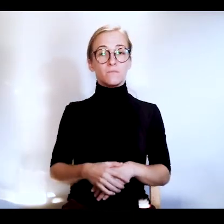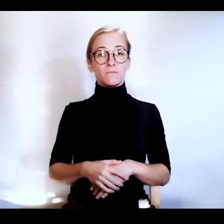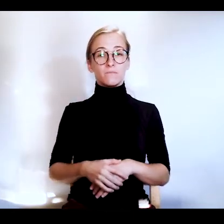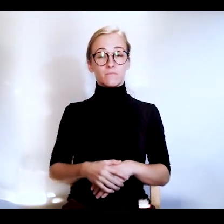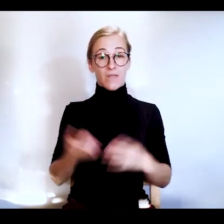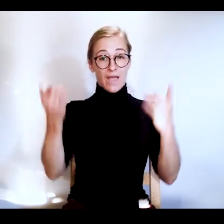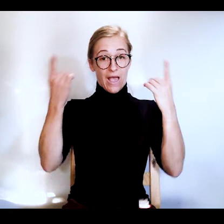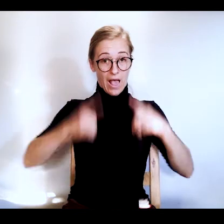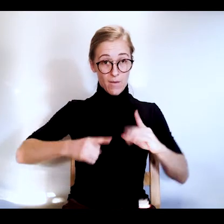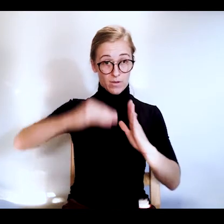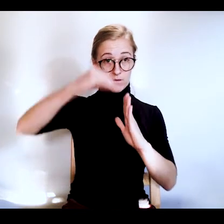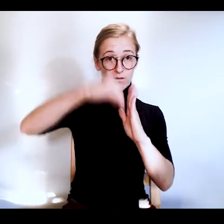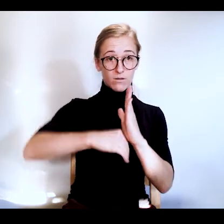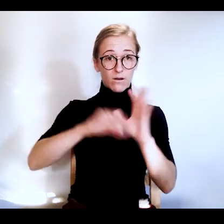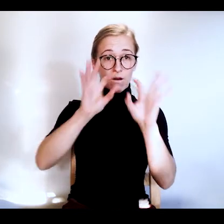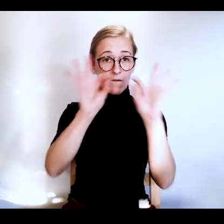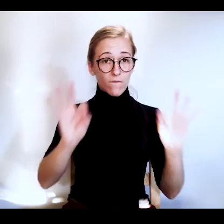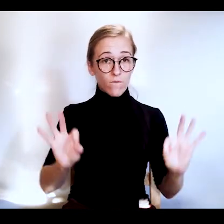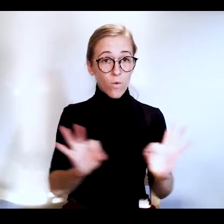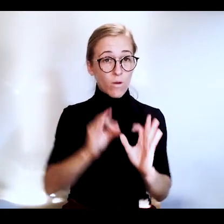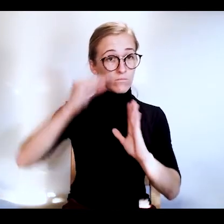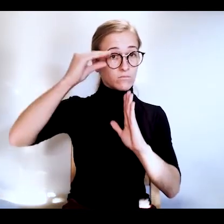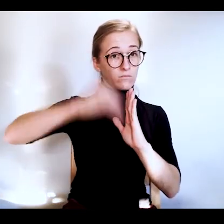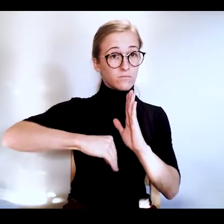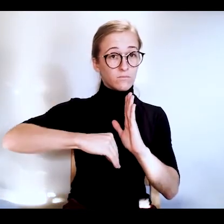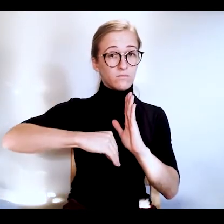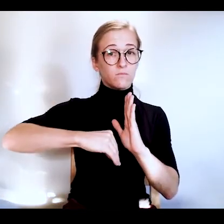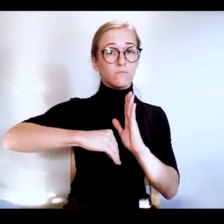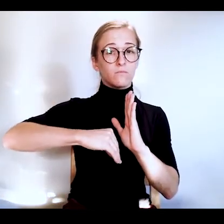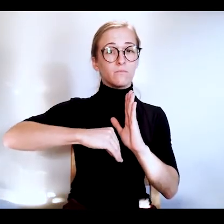When they complete that form,